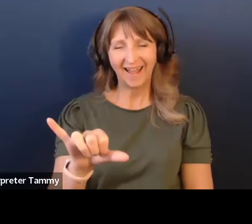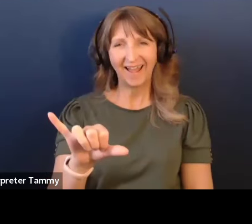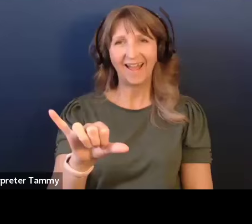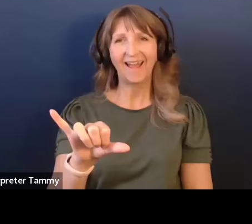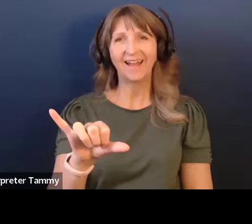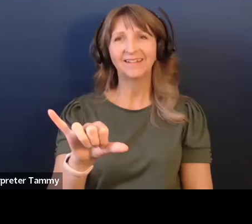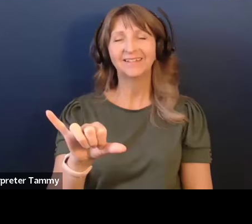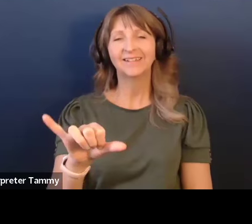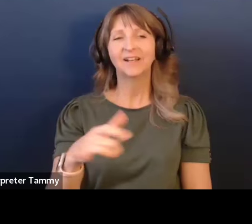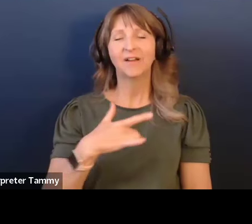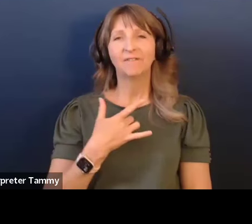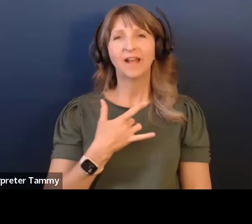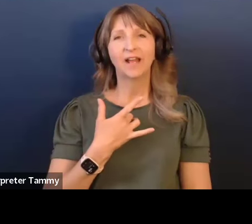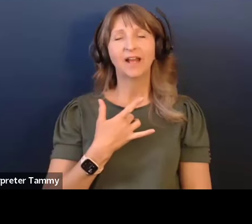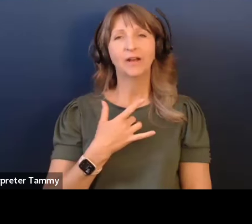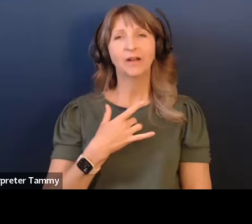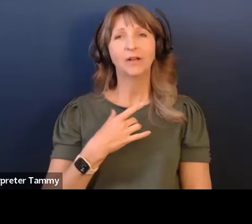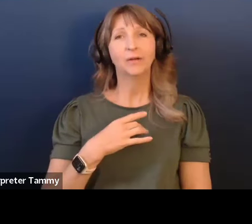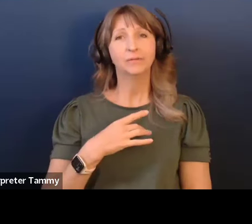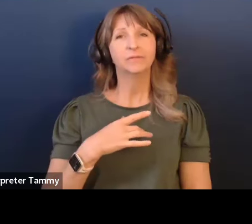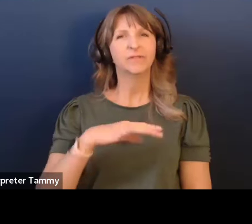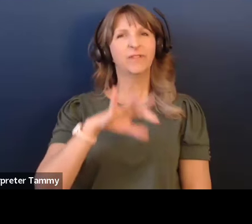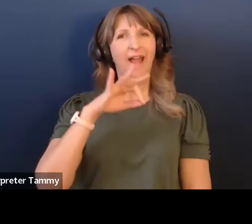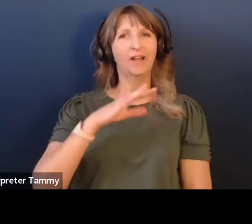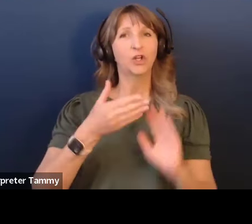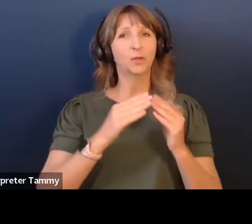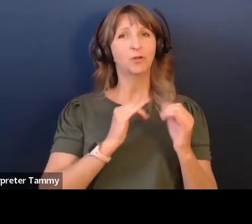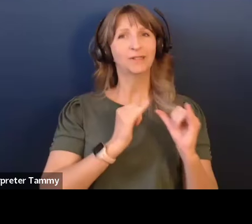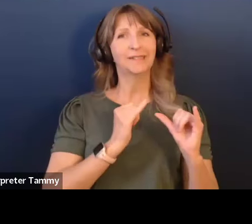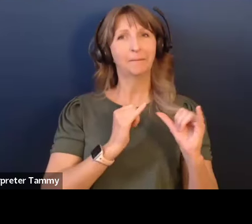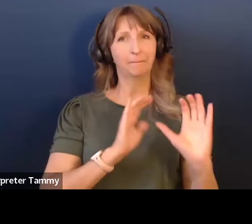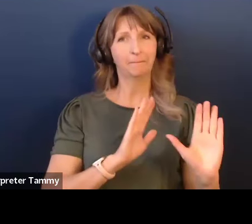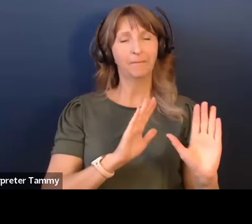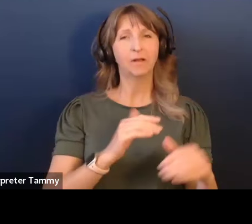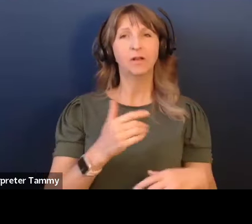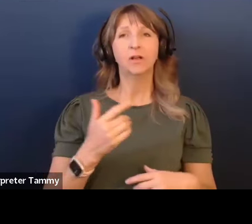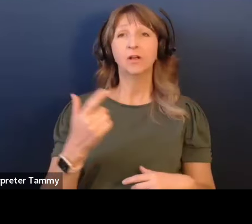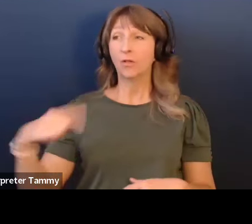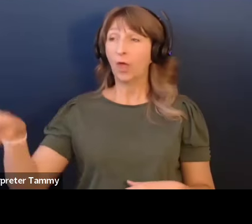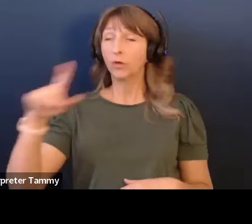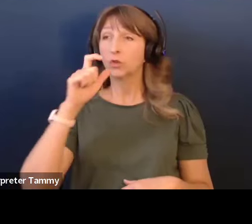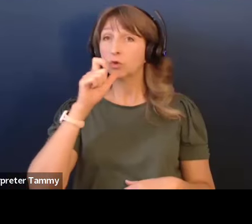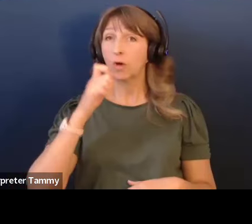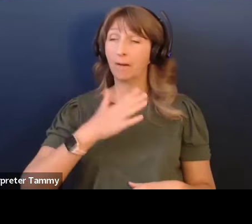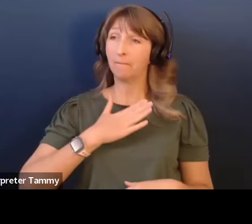like ability to find community for me. So I have my mentors and I meet them where